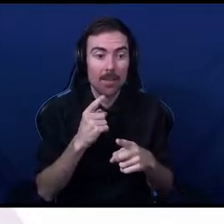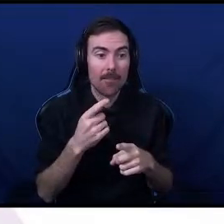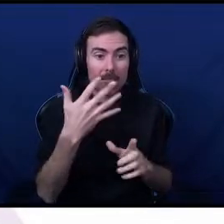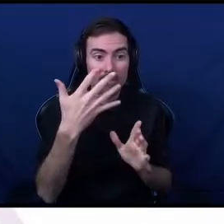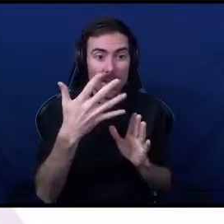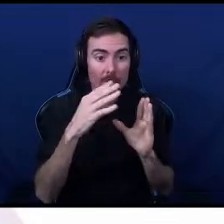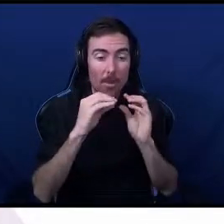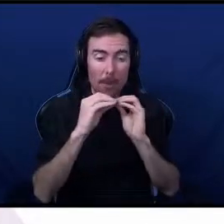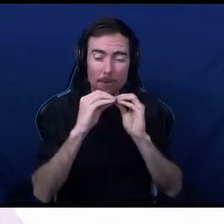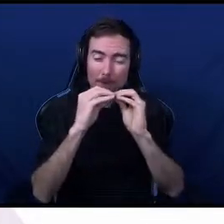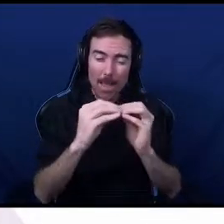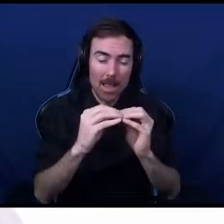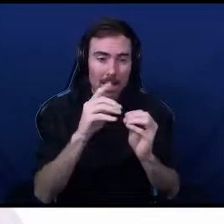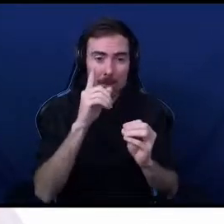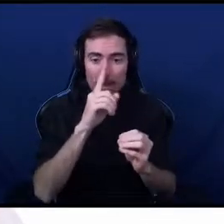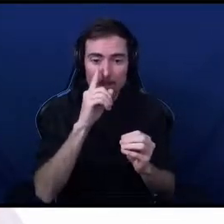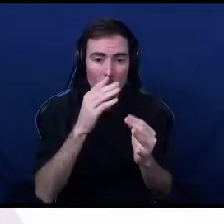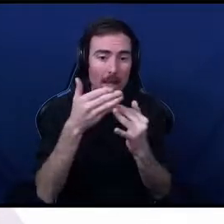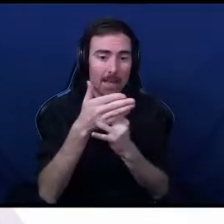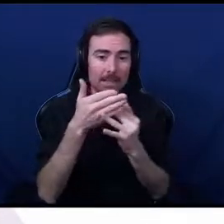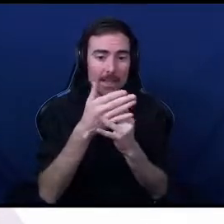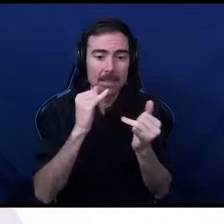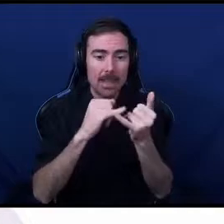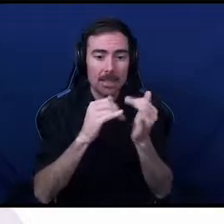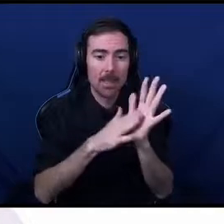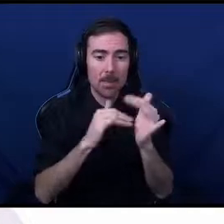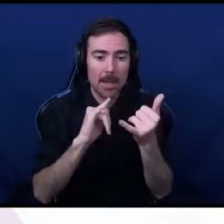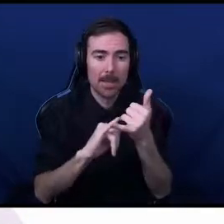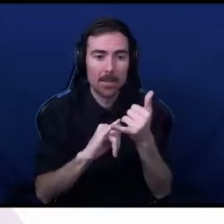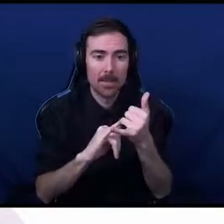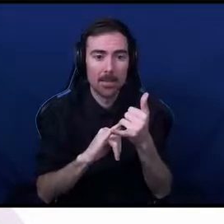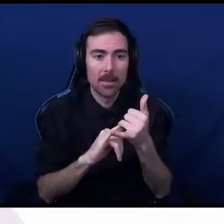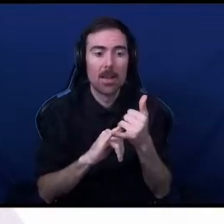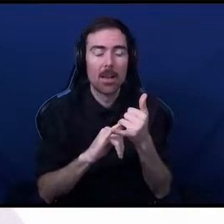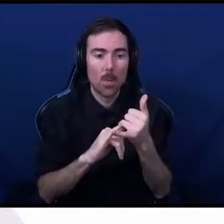the world have access to SMS. Now that's 65 65% of the global